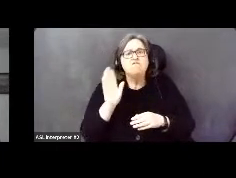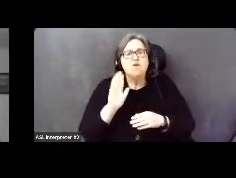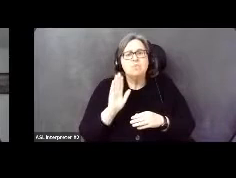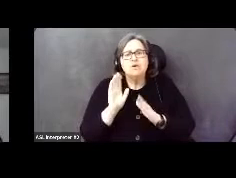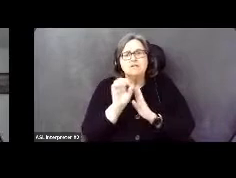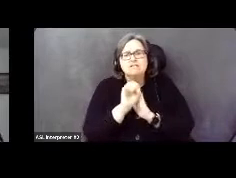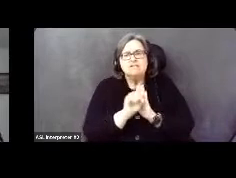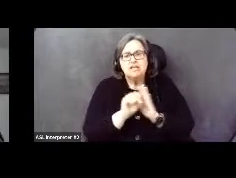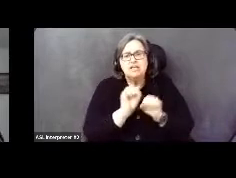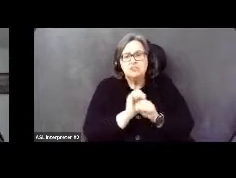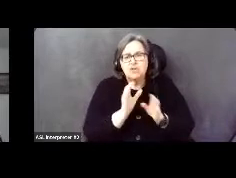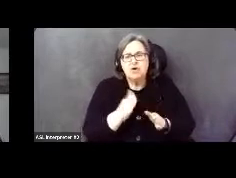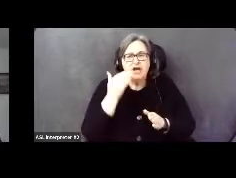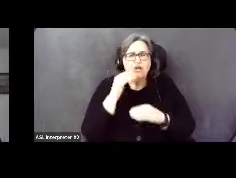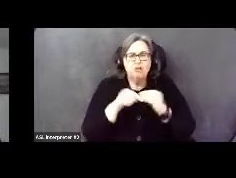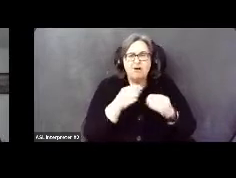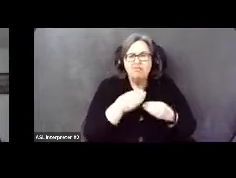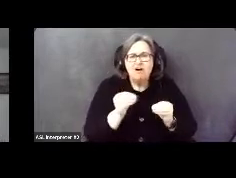funding. So often people don't seem to